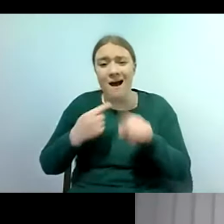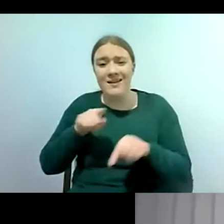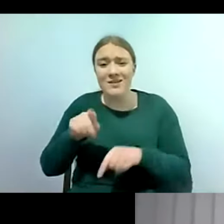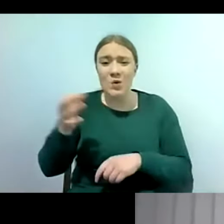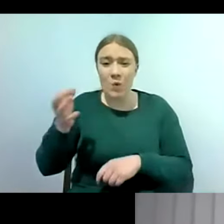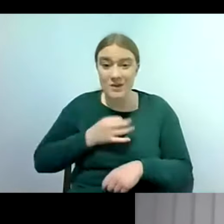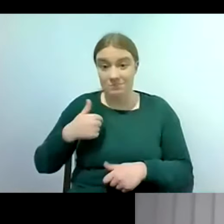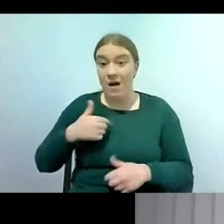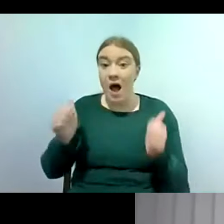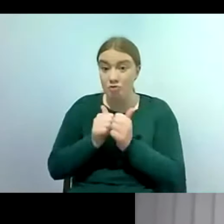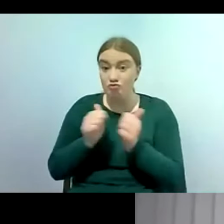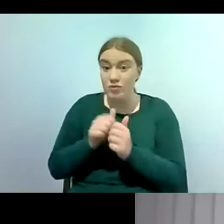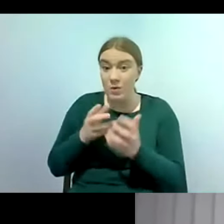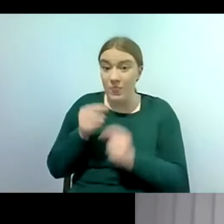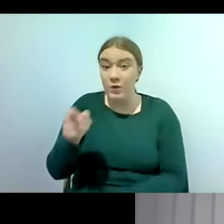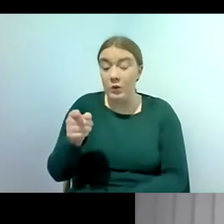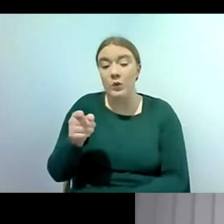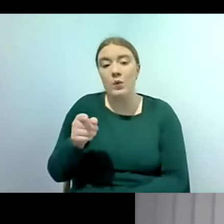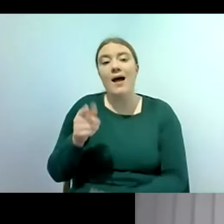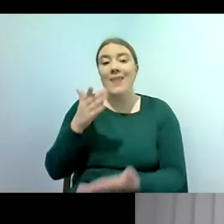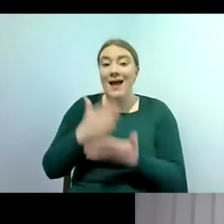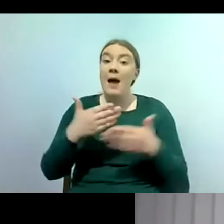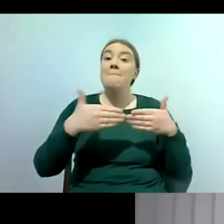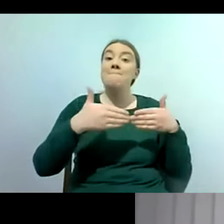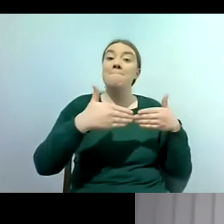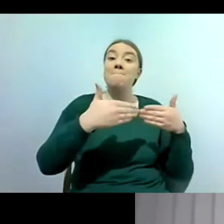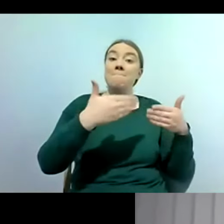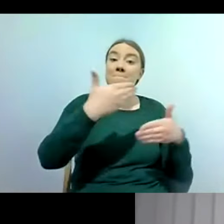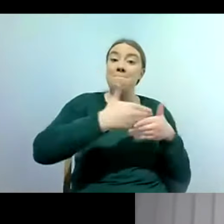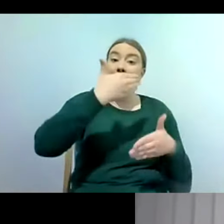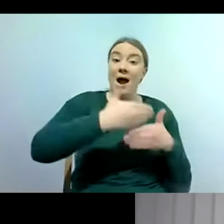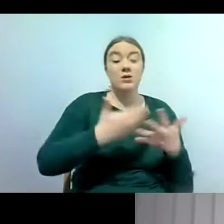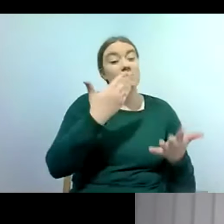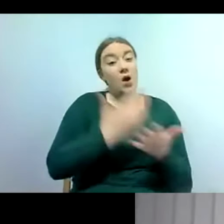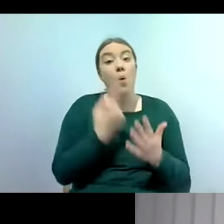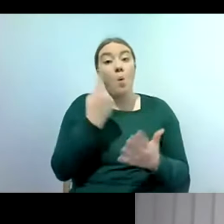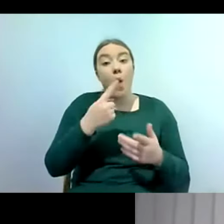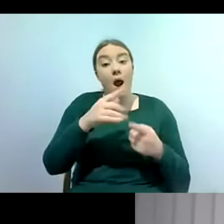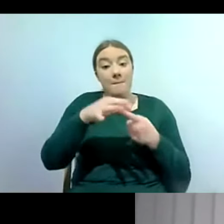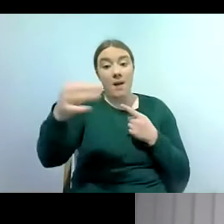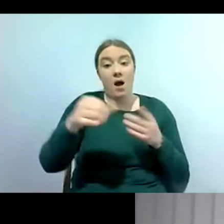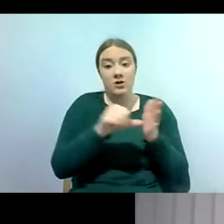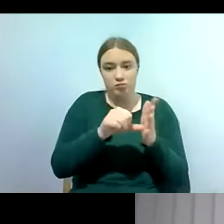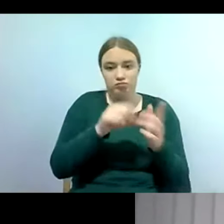you um that barriers are only one part of the problem and there are it's a multi-factorial